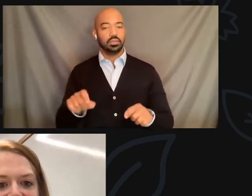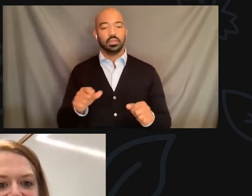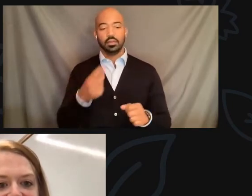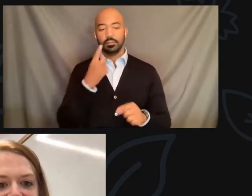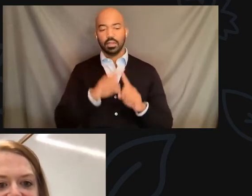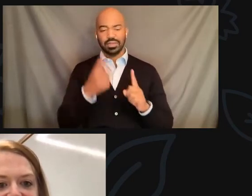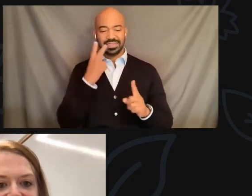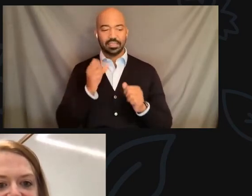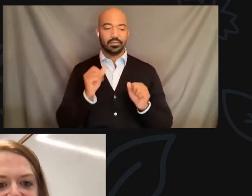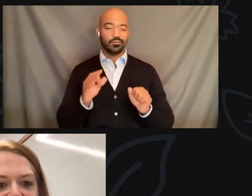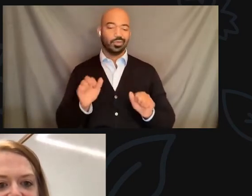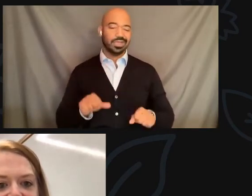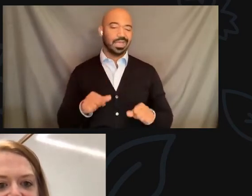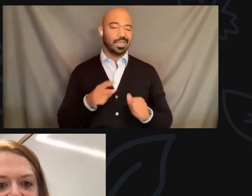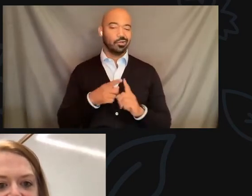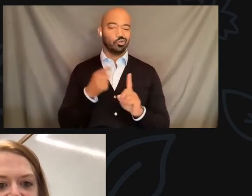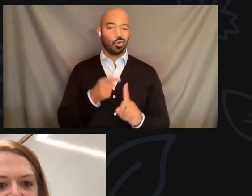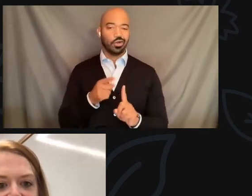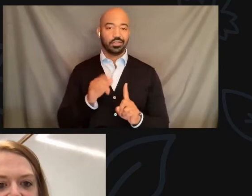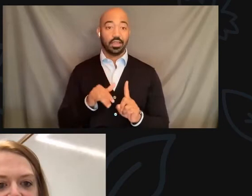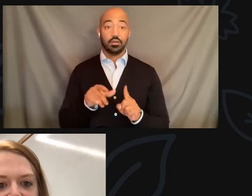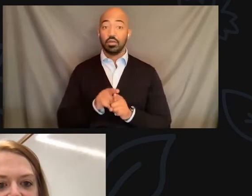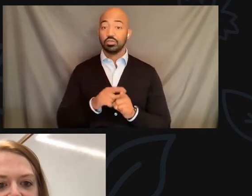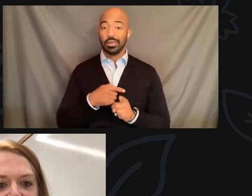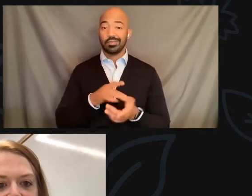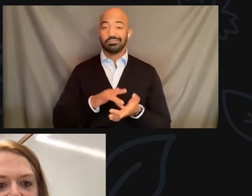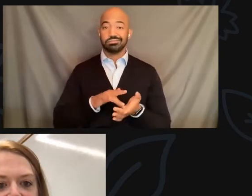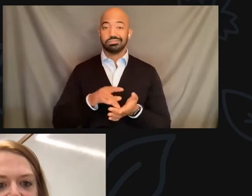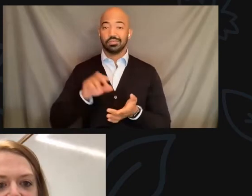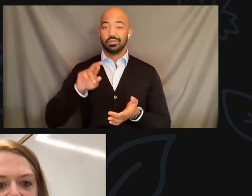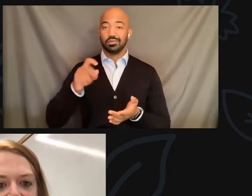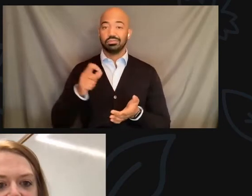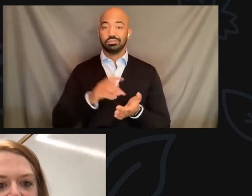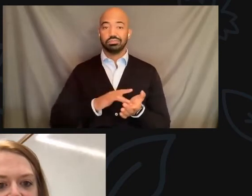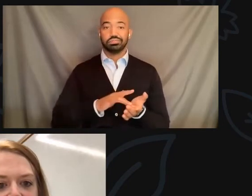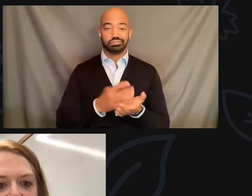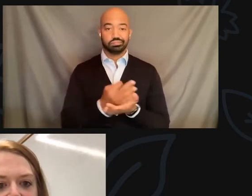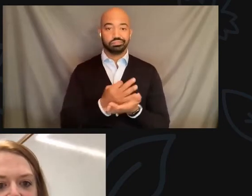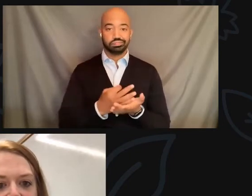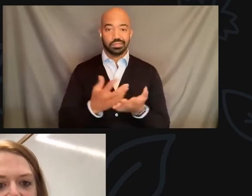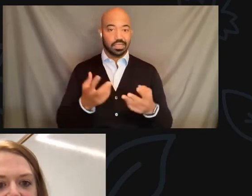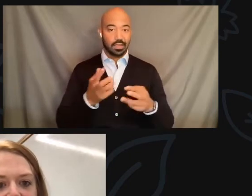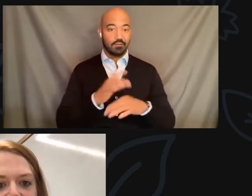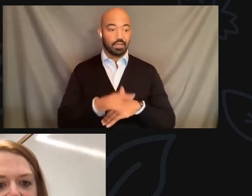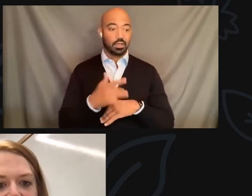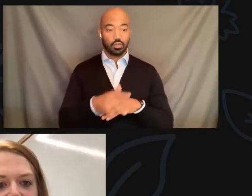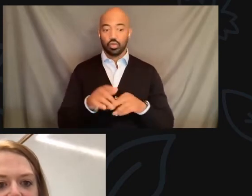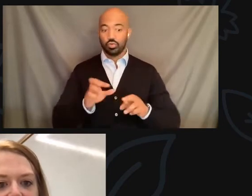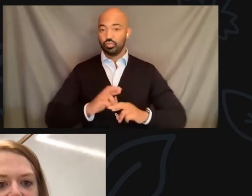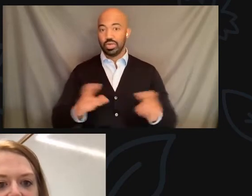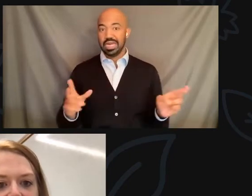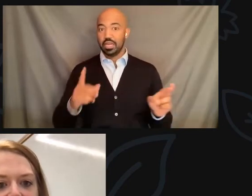there are actually drugs that are already available and present to to target this receptor.